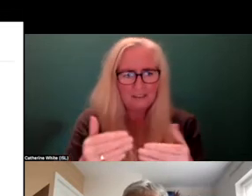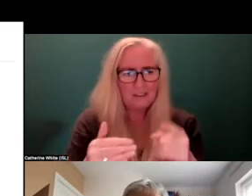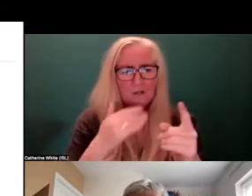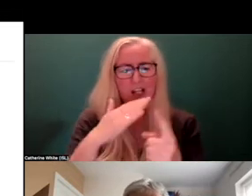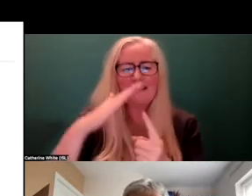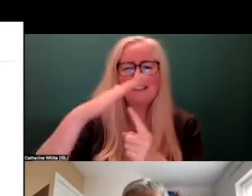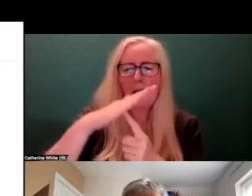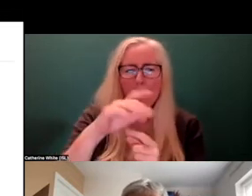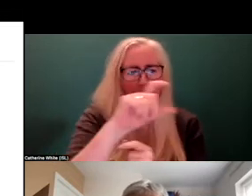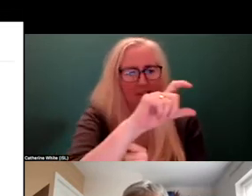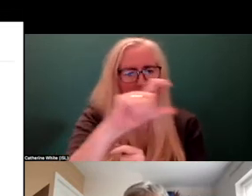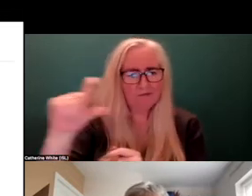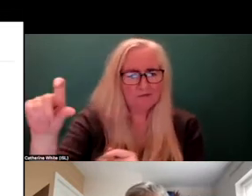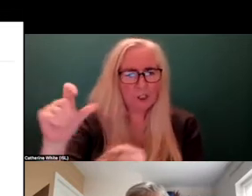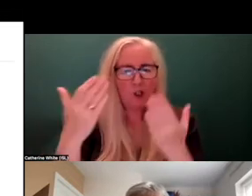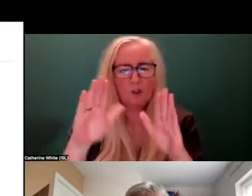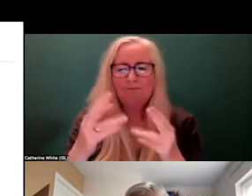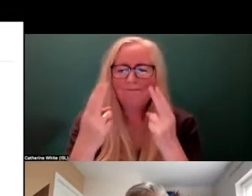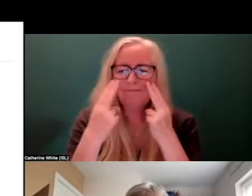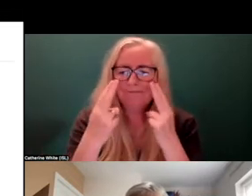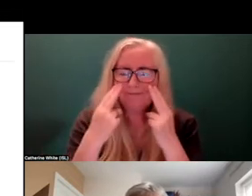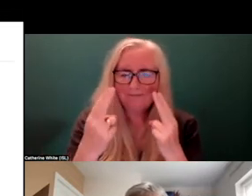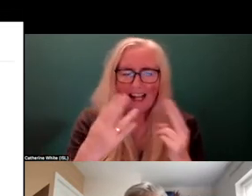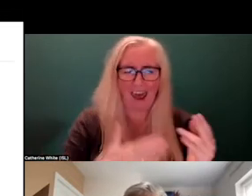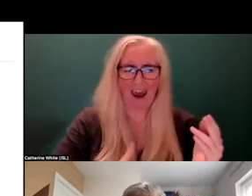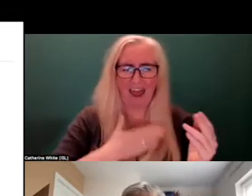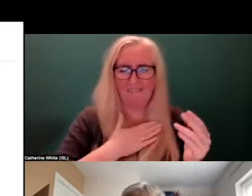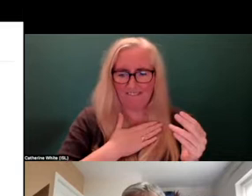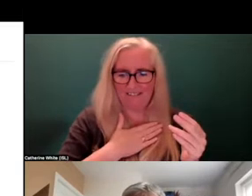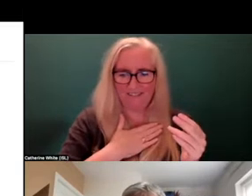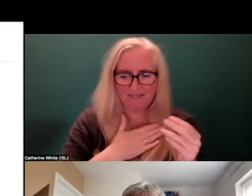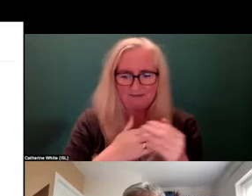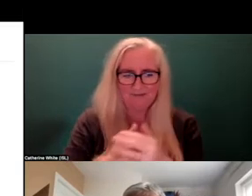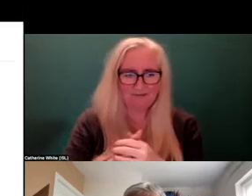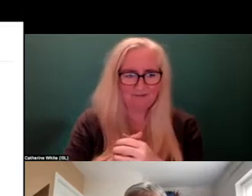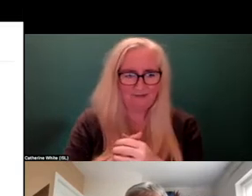The top diagram shows a traditional view of a life course, really